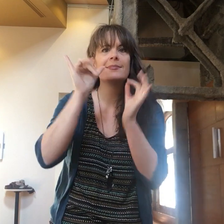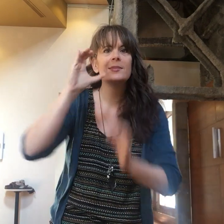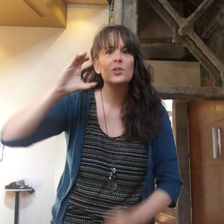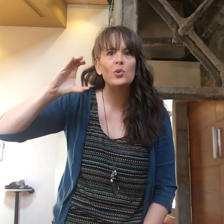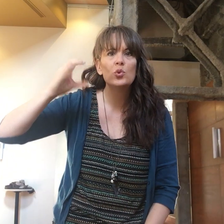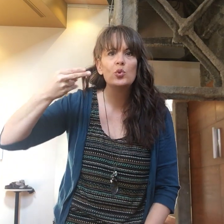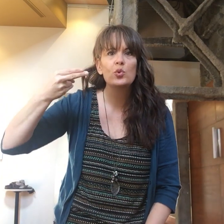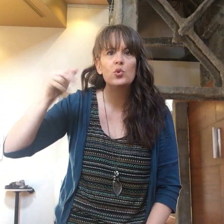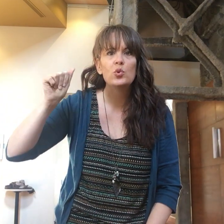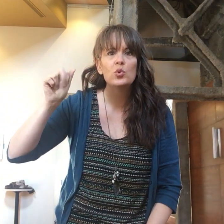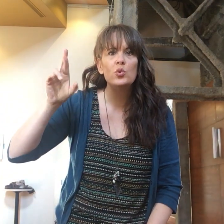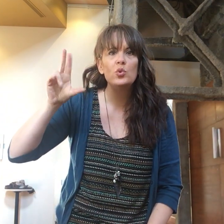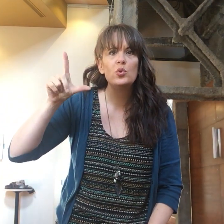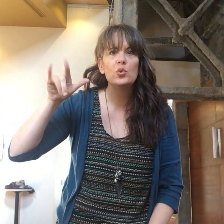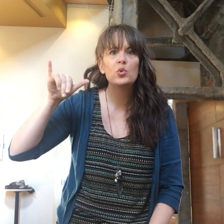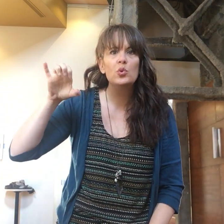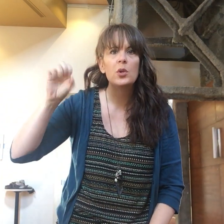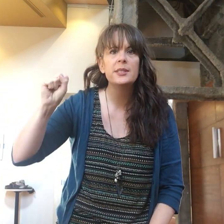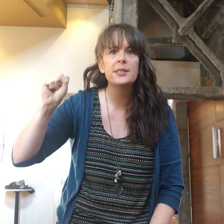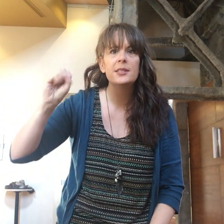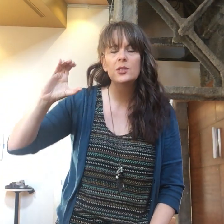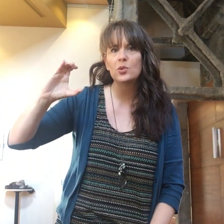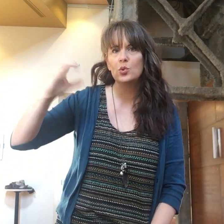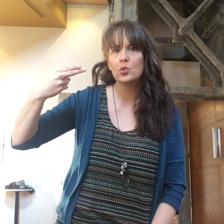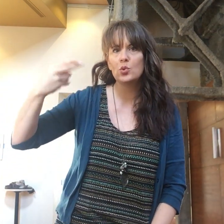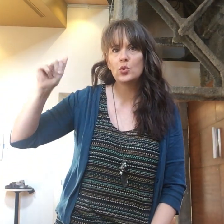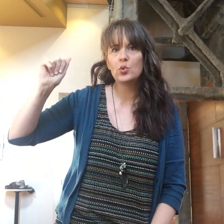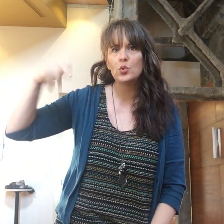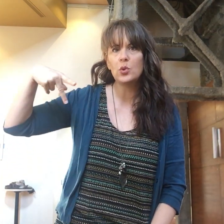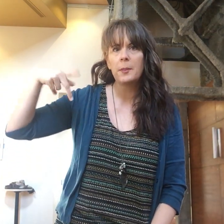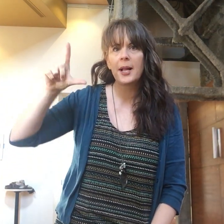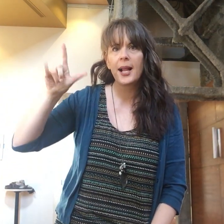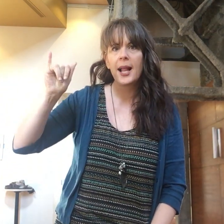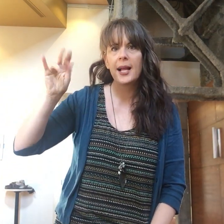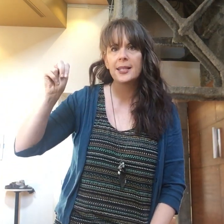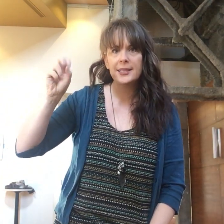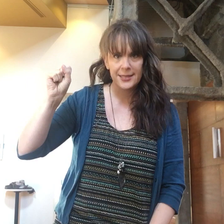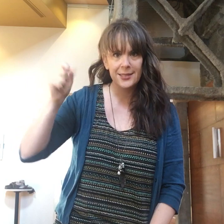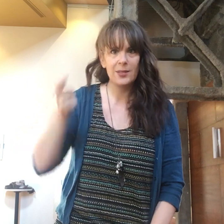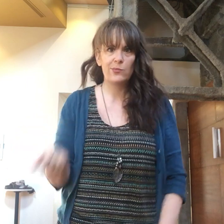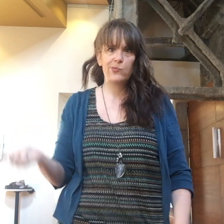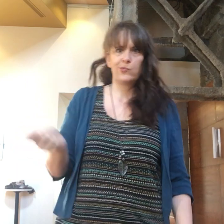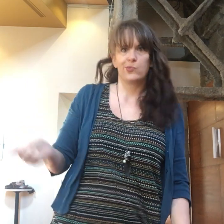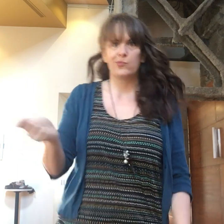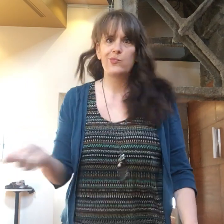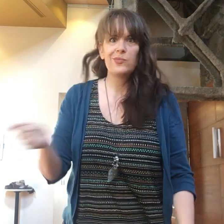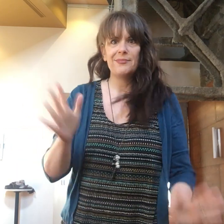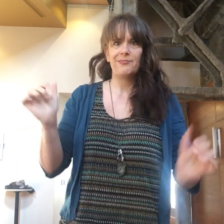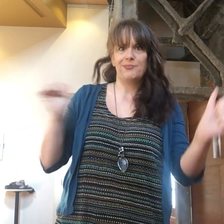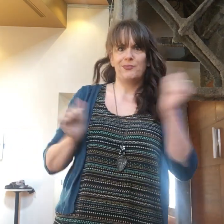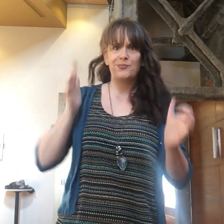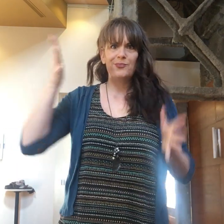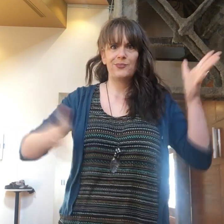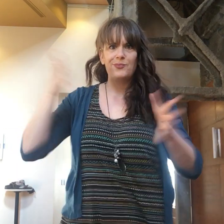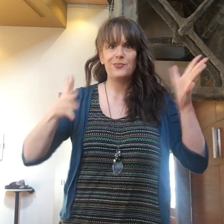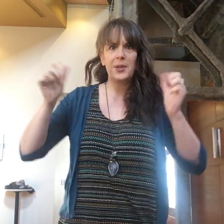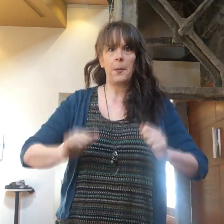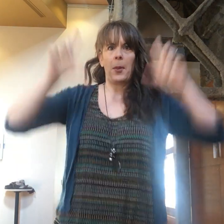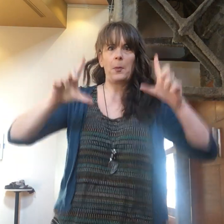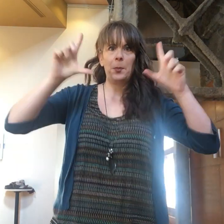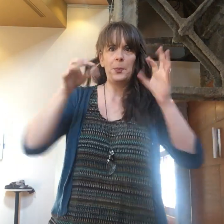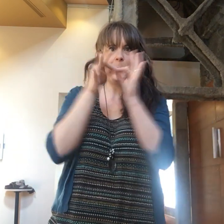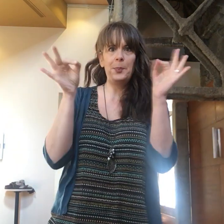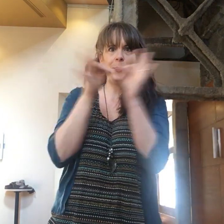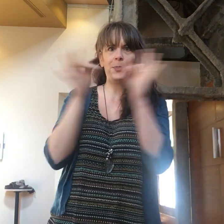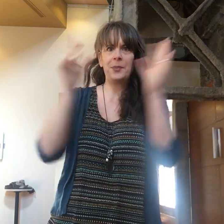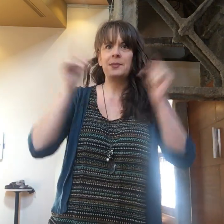Like Charlies Chaplins, where he gestured then screen come up with captions what he is saying.